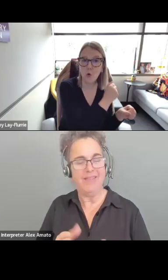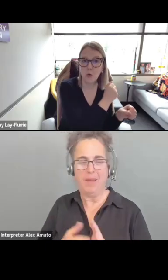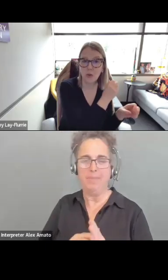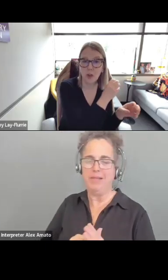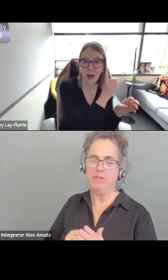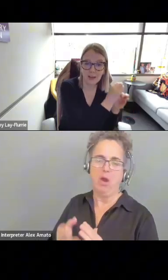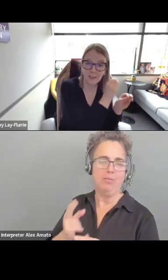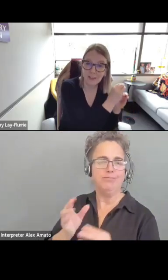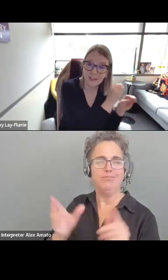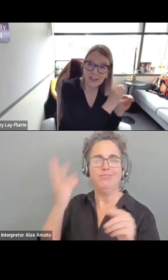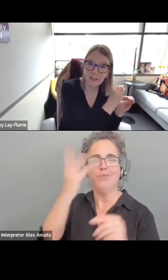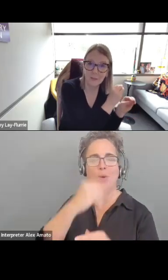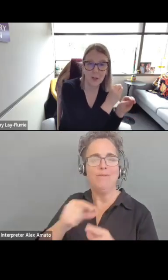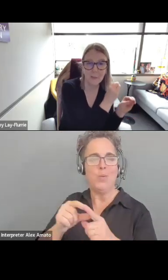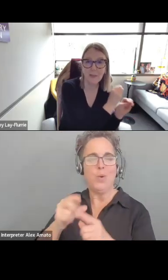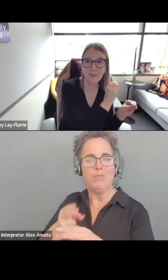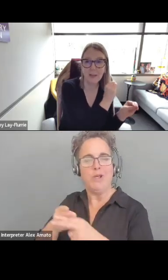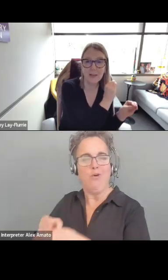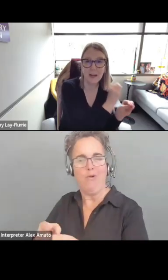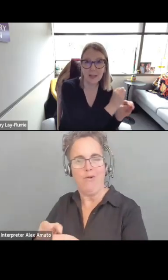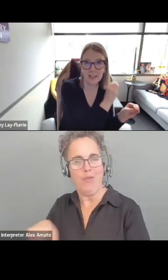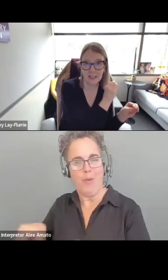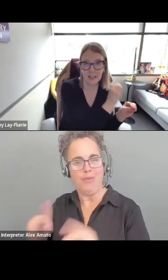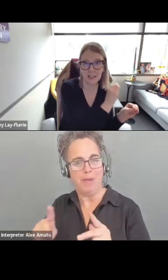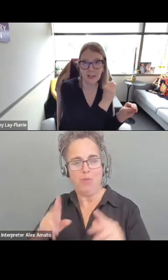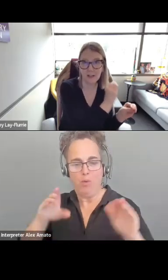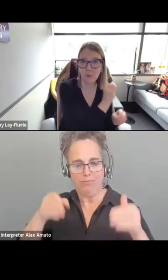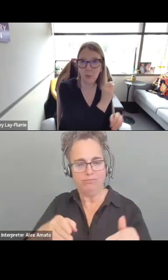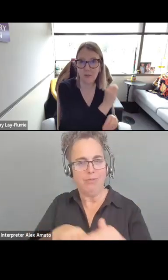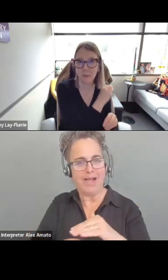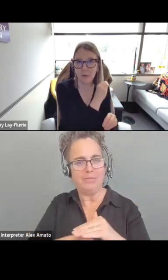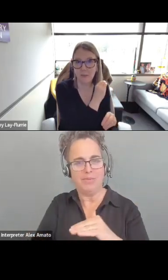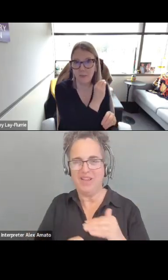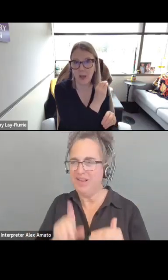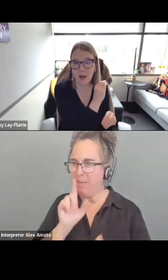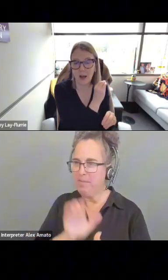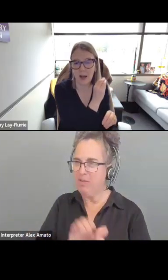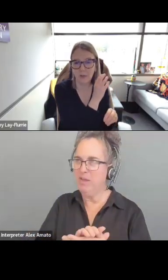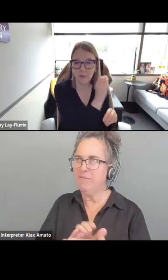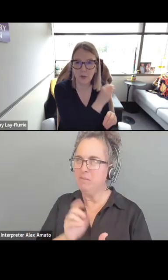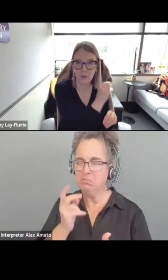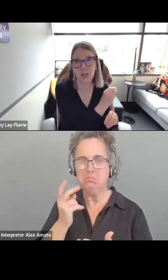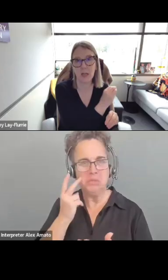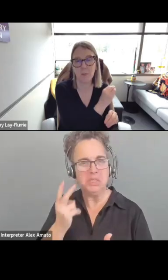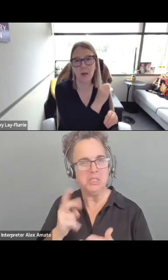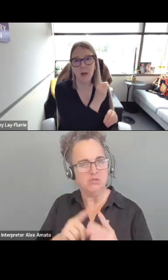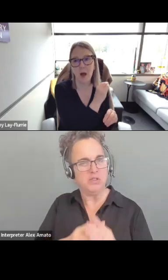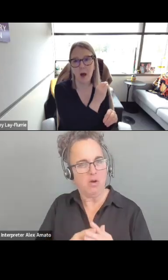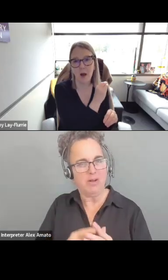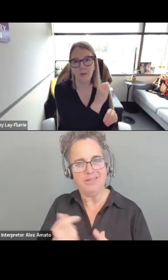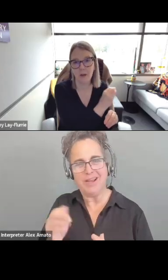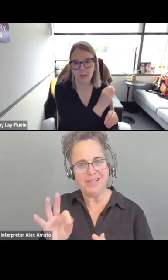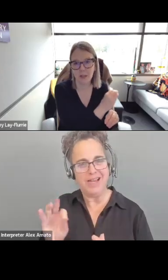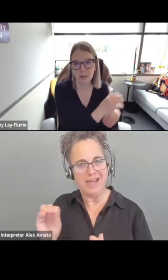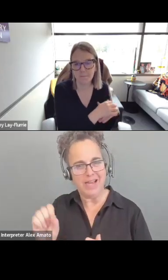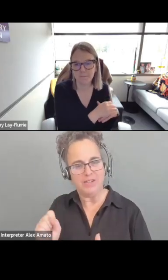Those, I can see seeds of them in the 1990s. That's why some of our first team started.